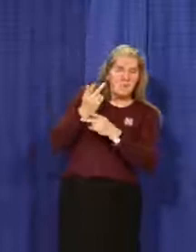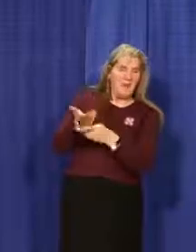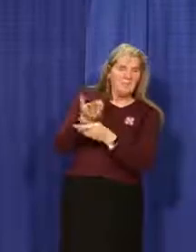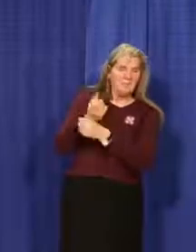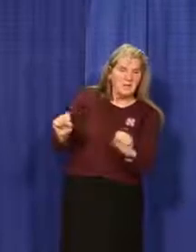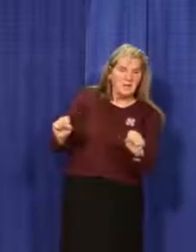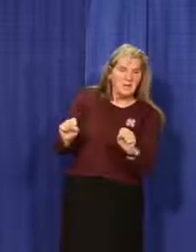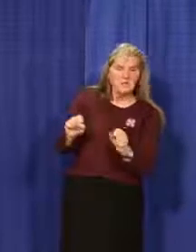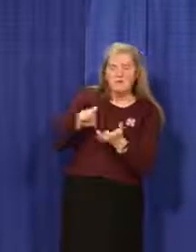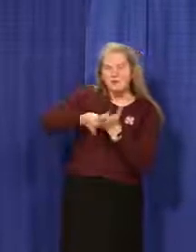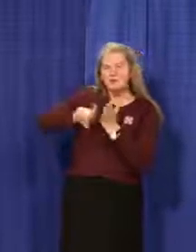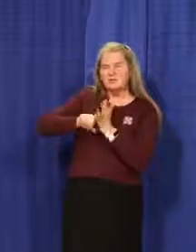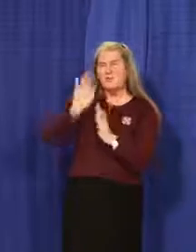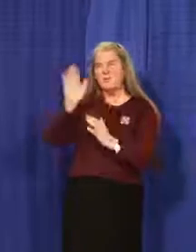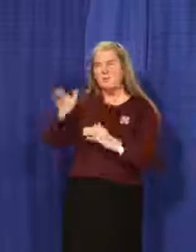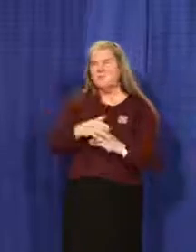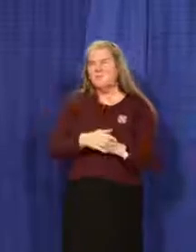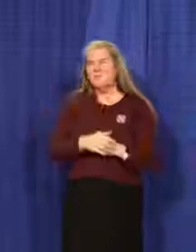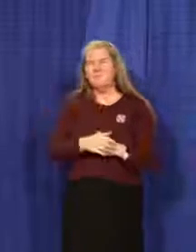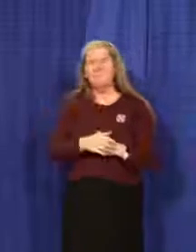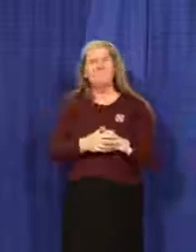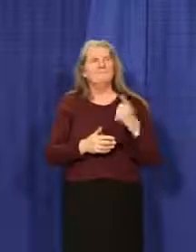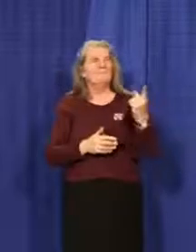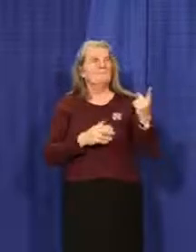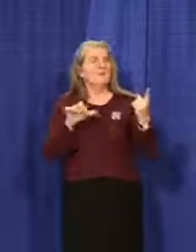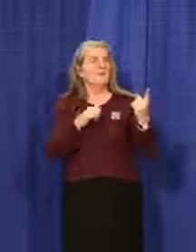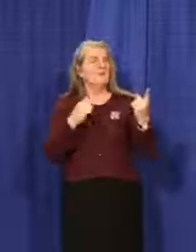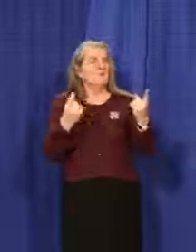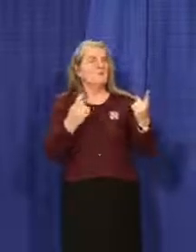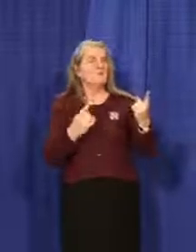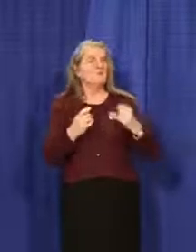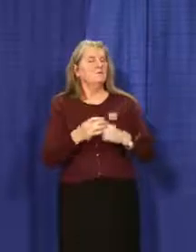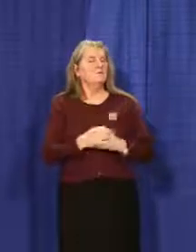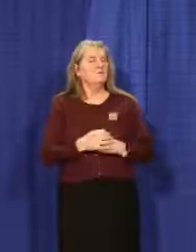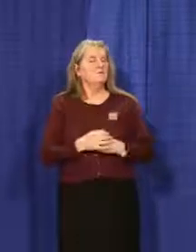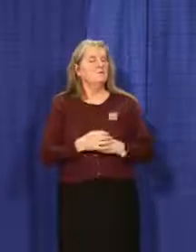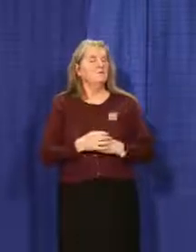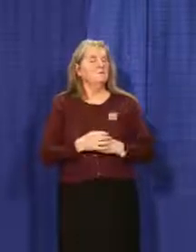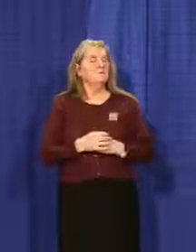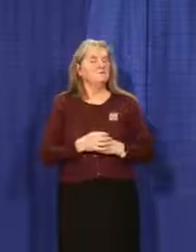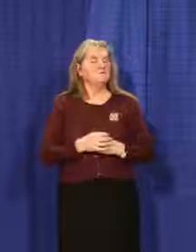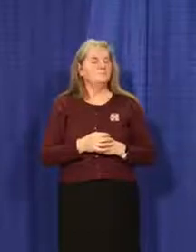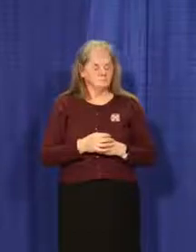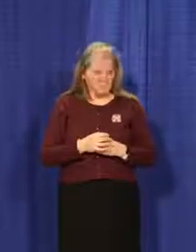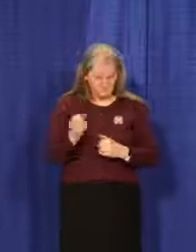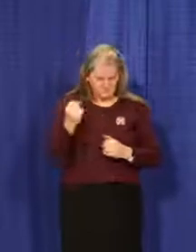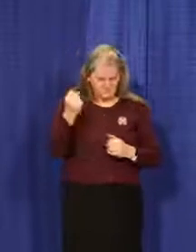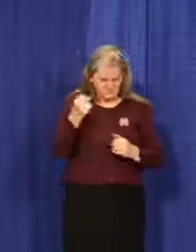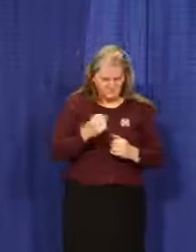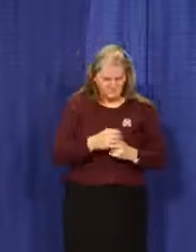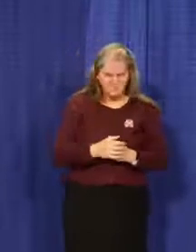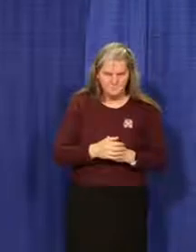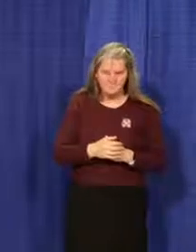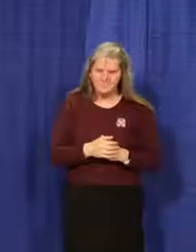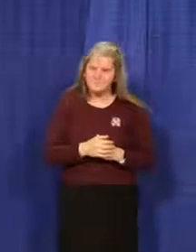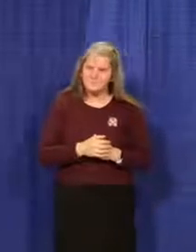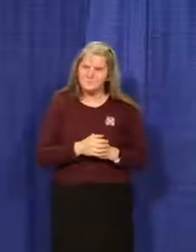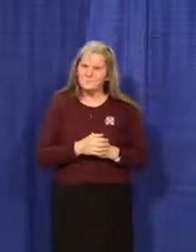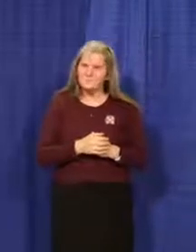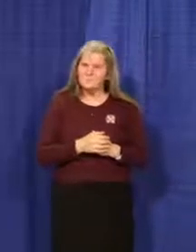reason to think otherwise at this point. Thank you, John. Follow-up? Reporter: I do.